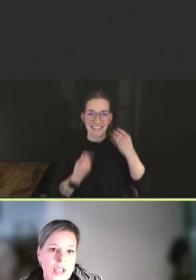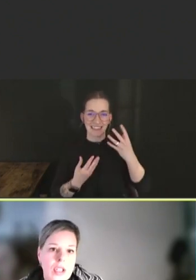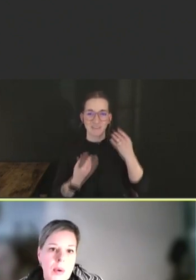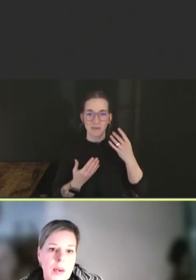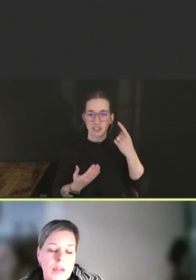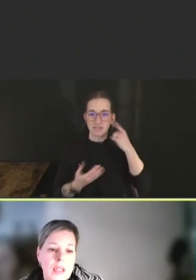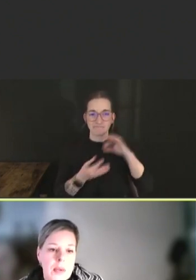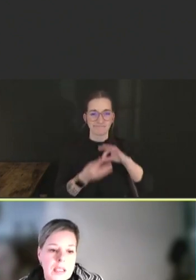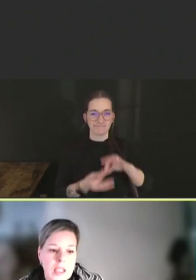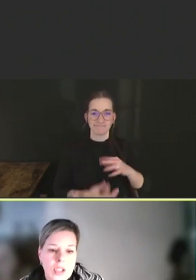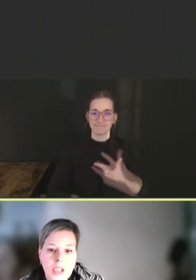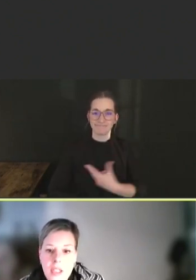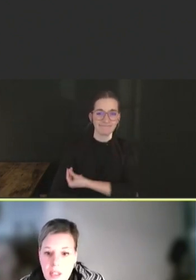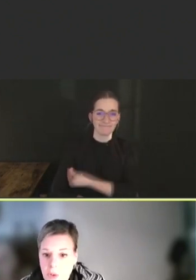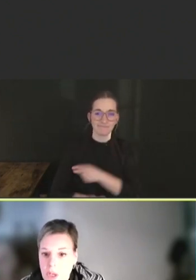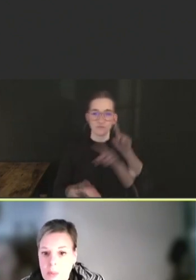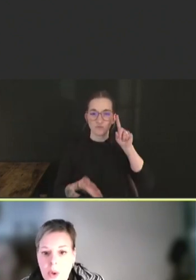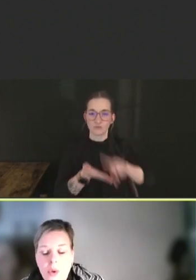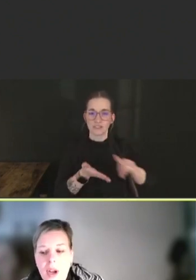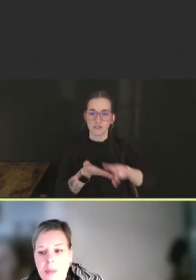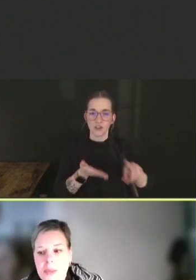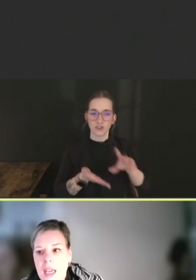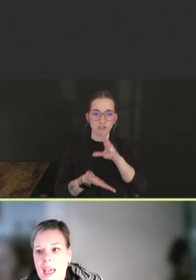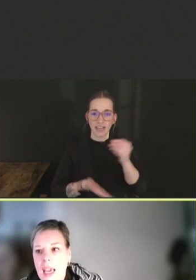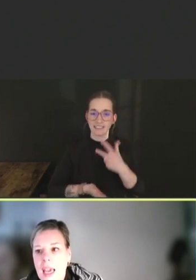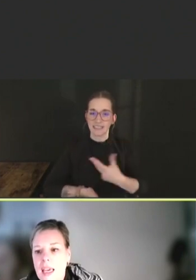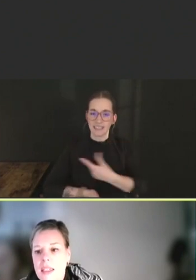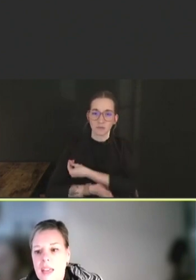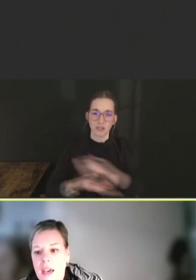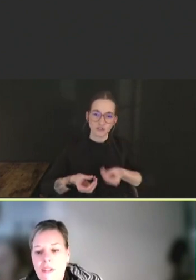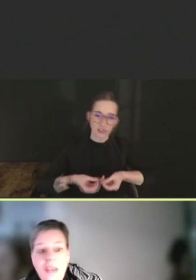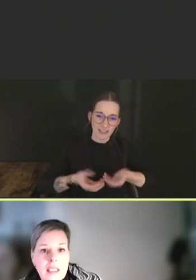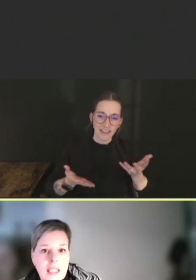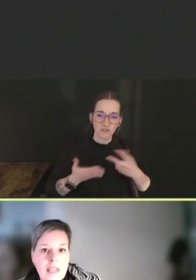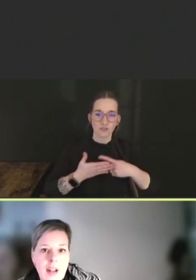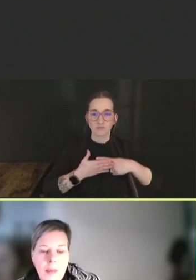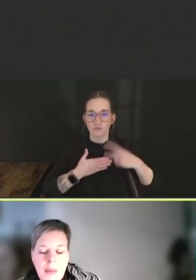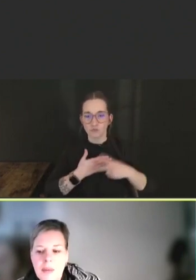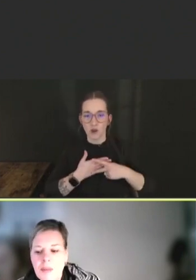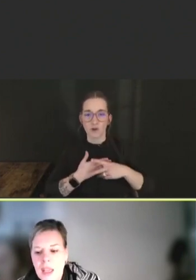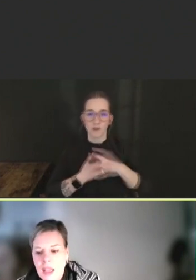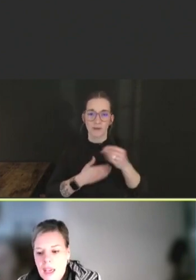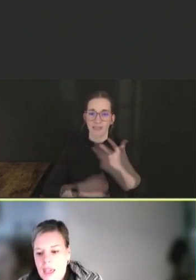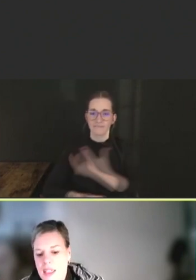discussion around immunization delivery programs, and vaccine development activities.